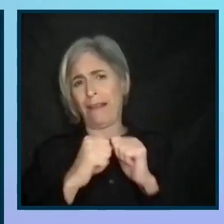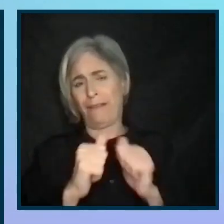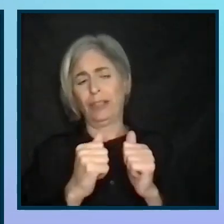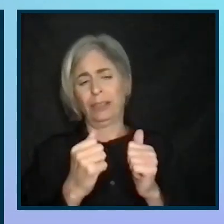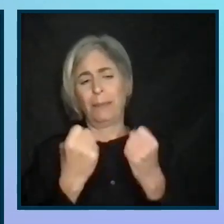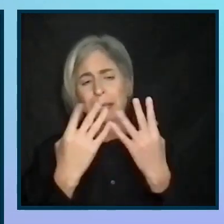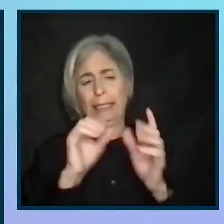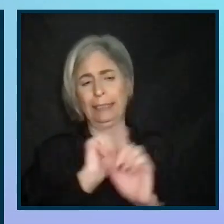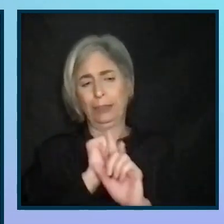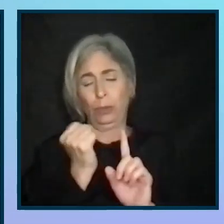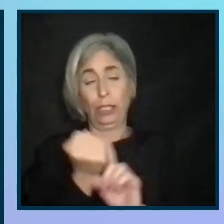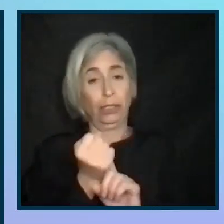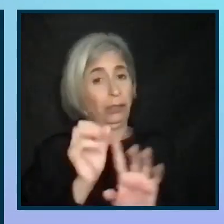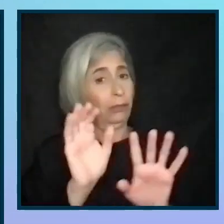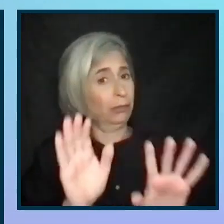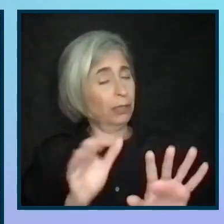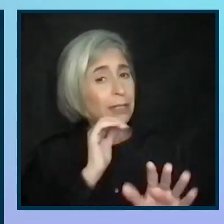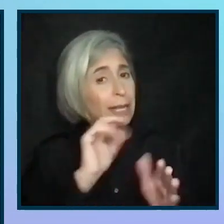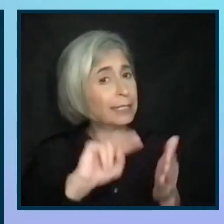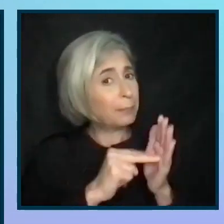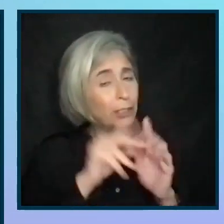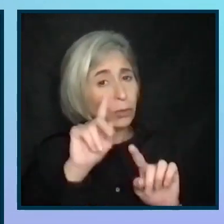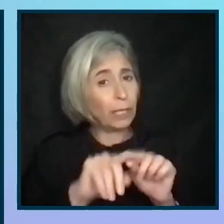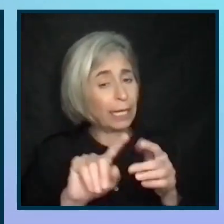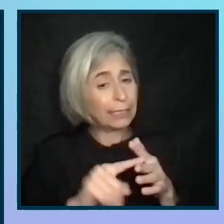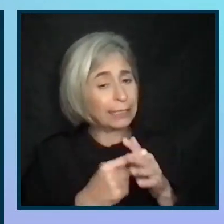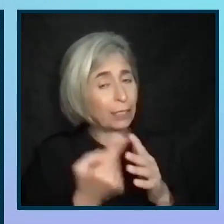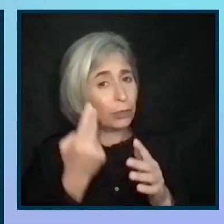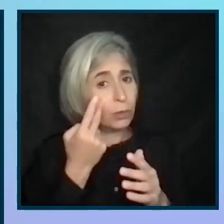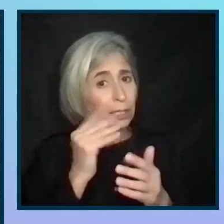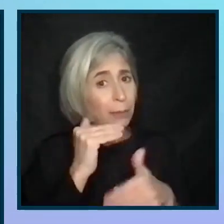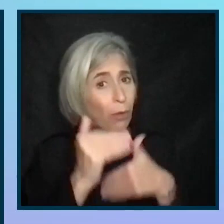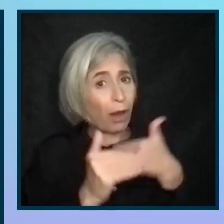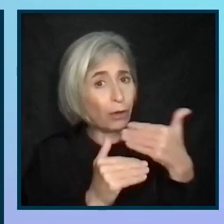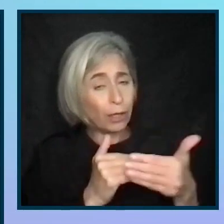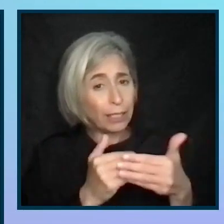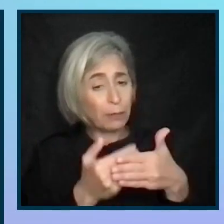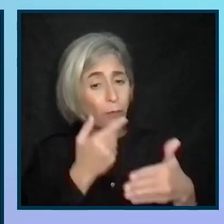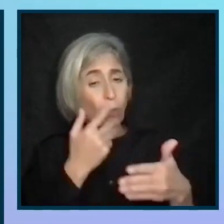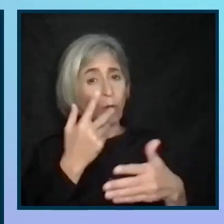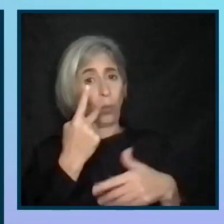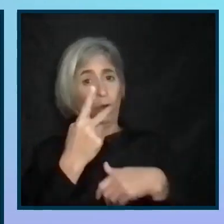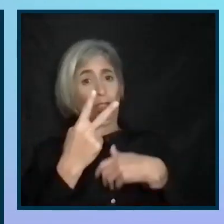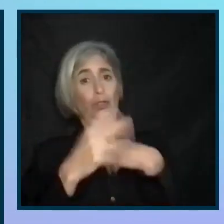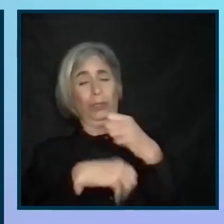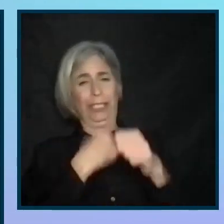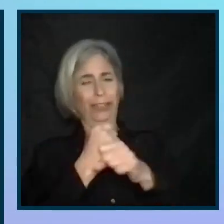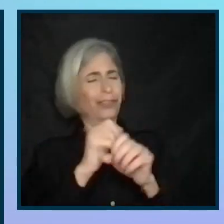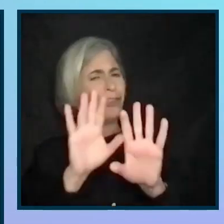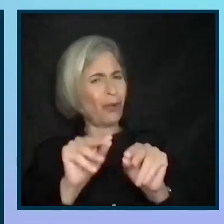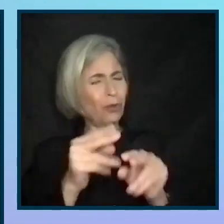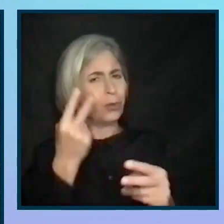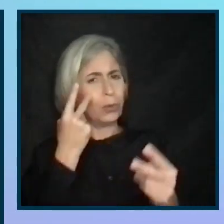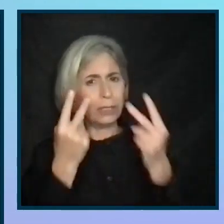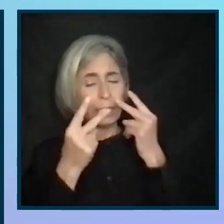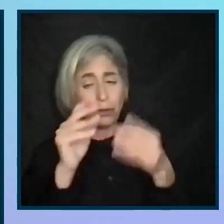Now that doesn't mean you can't start to see progress earlier than that, because as your agile teams are getting trained